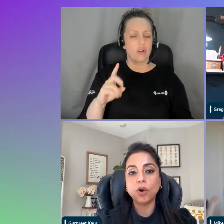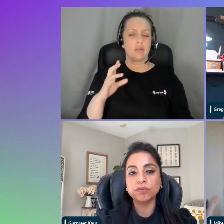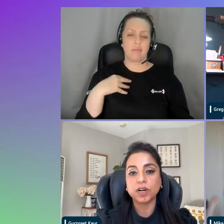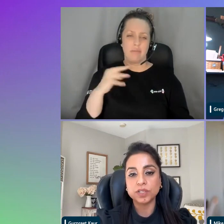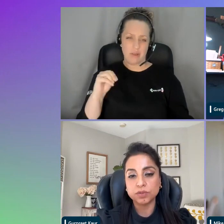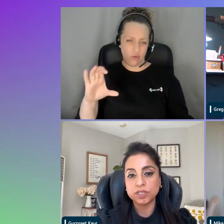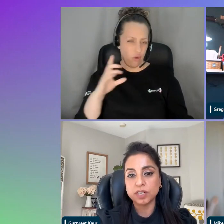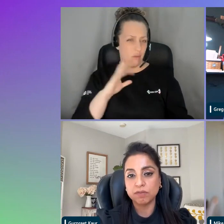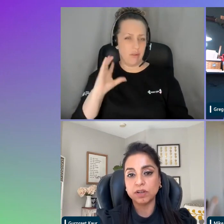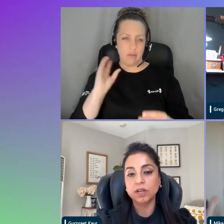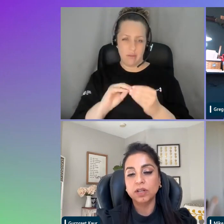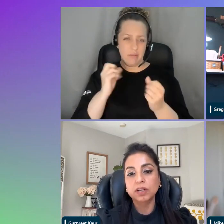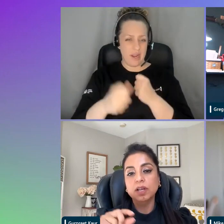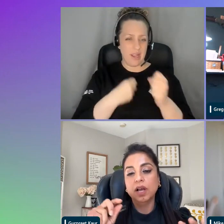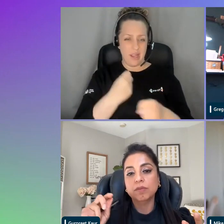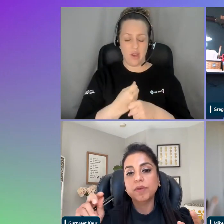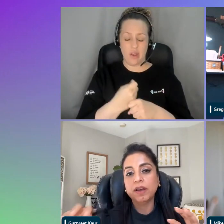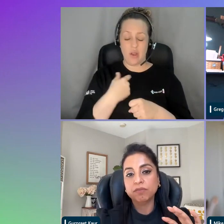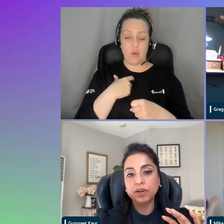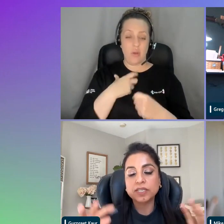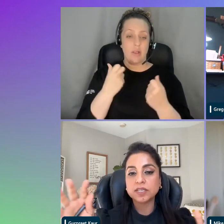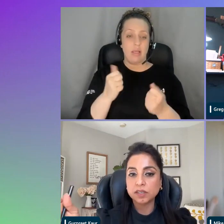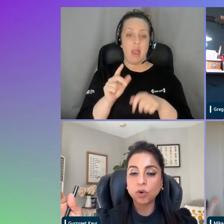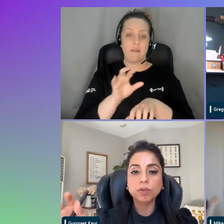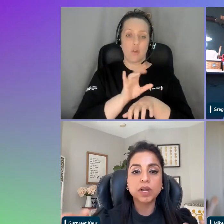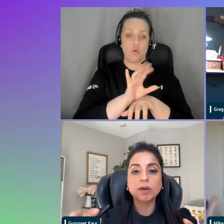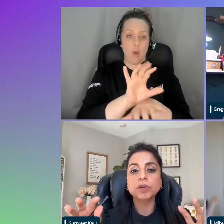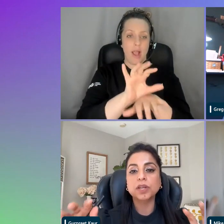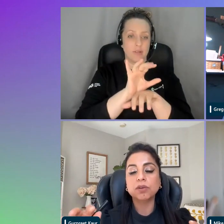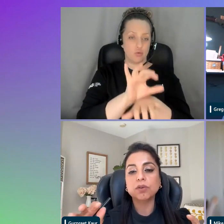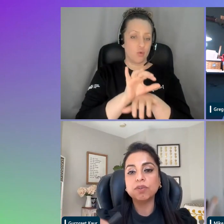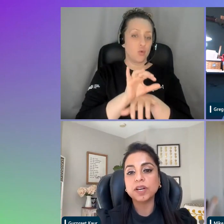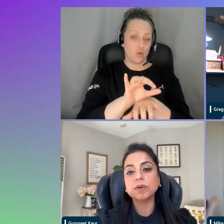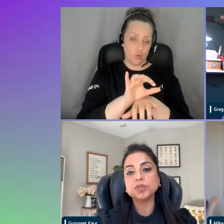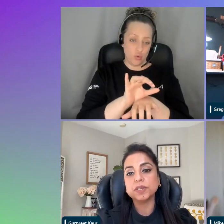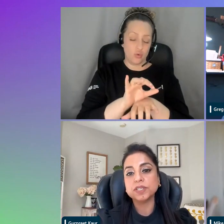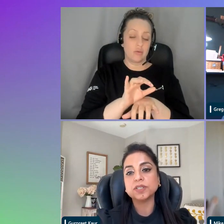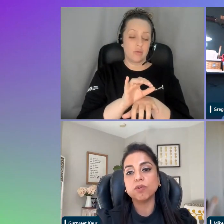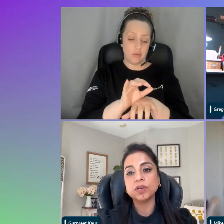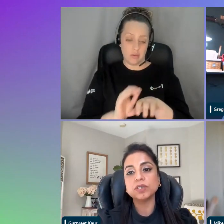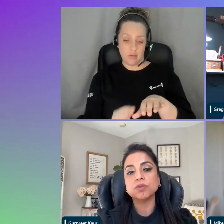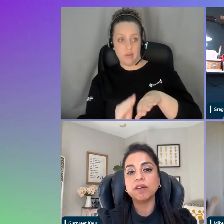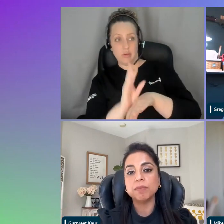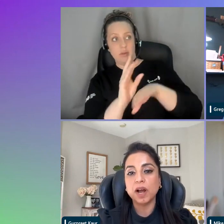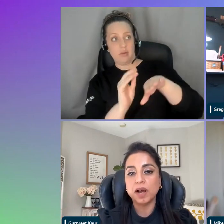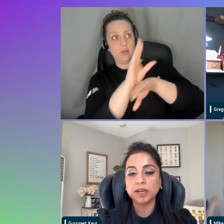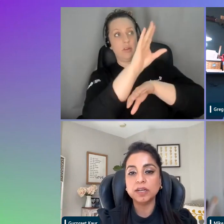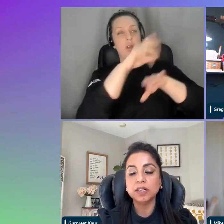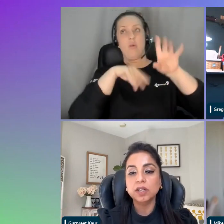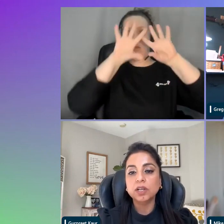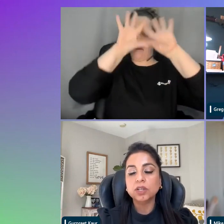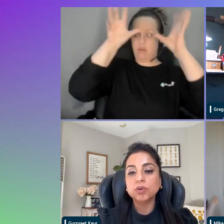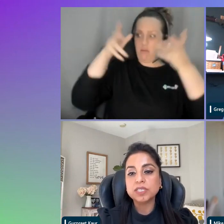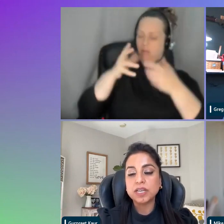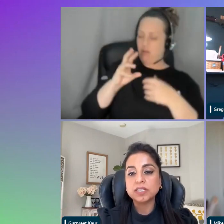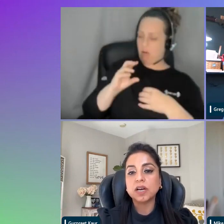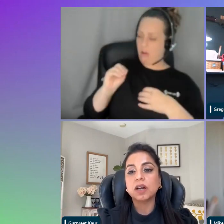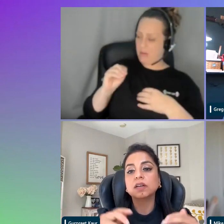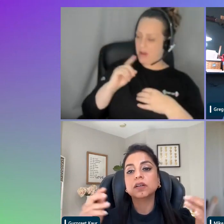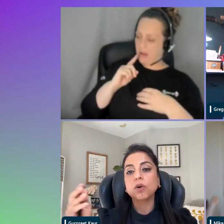grassroots level, um, effort. It's a global company, you know, very much business focused. So I've been hired to assess our